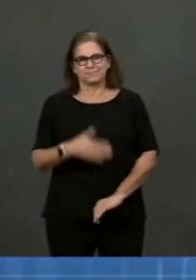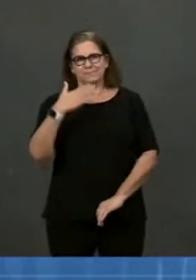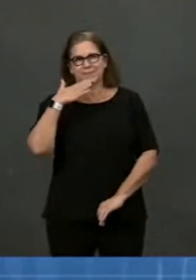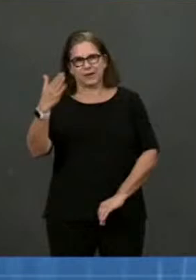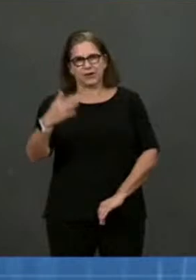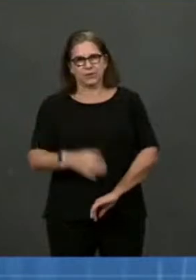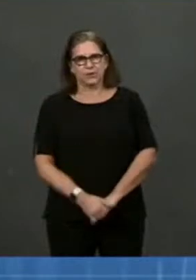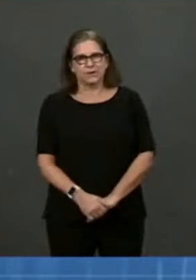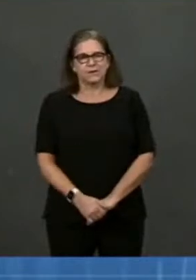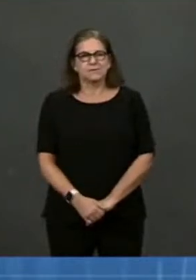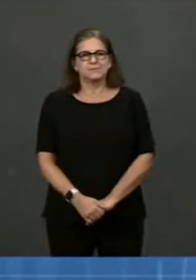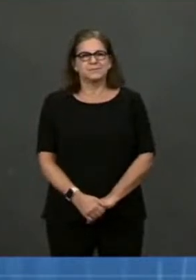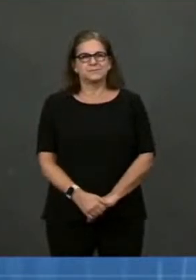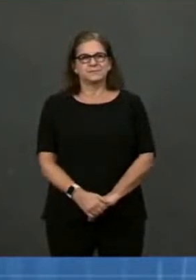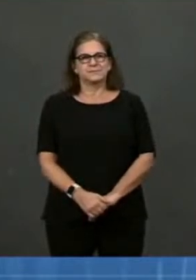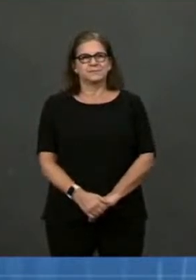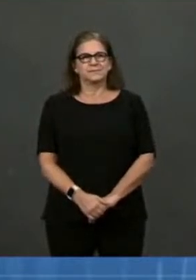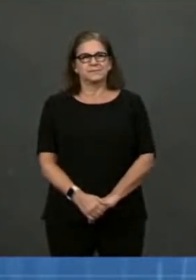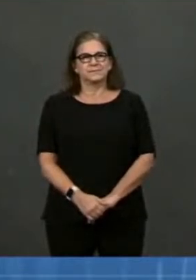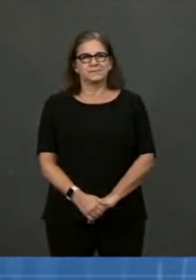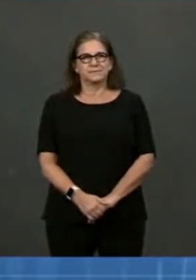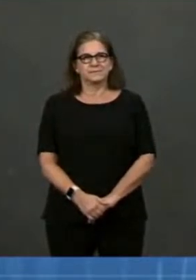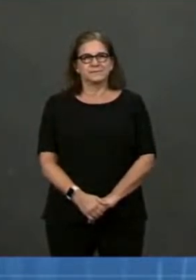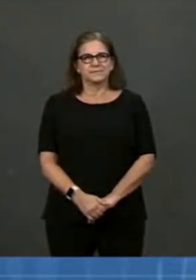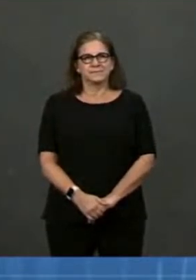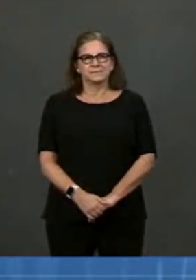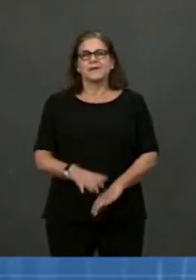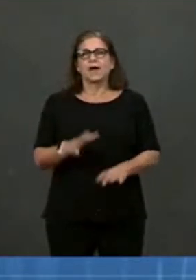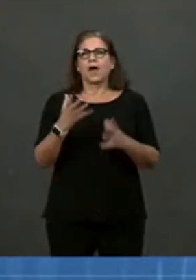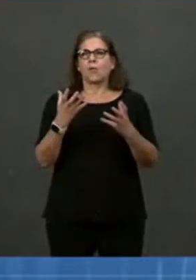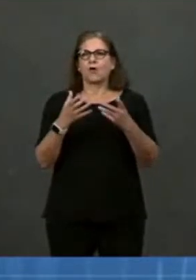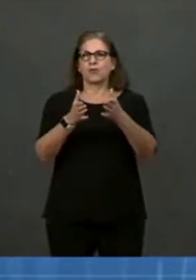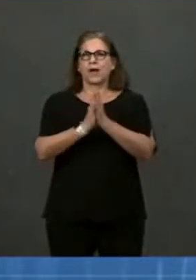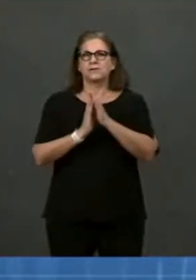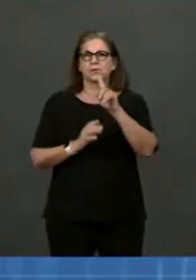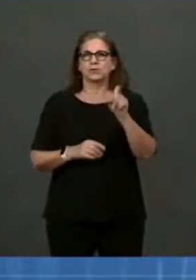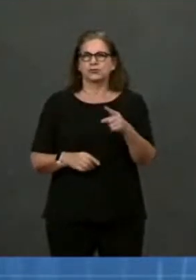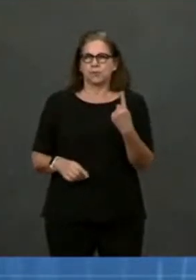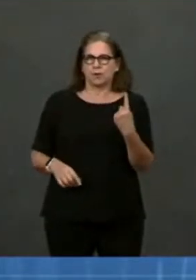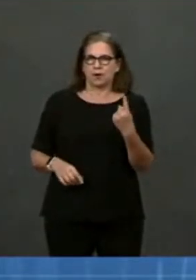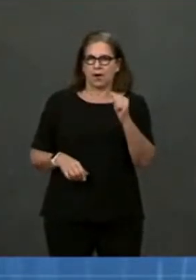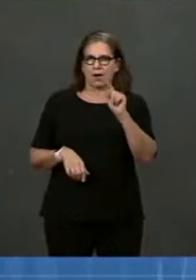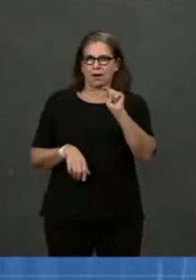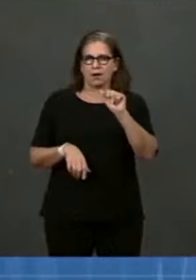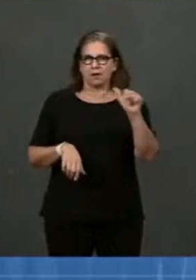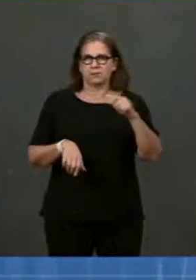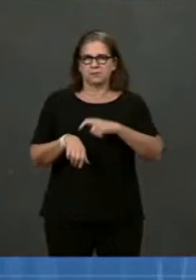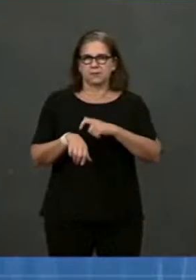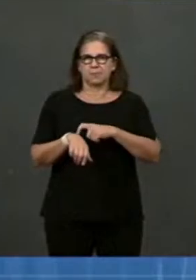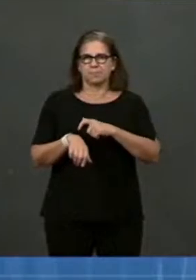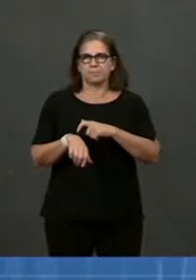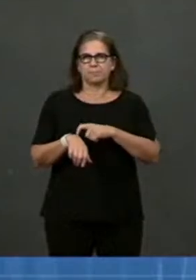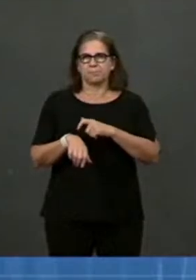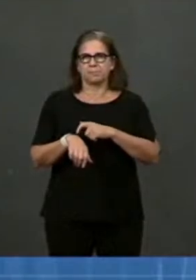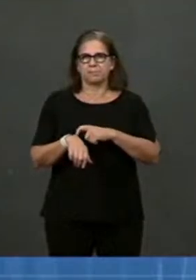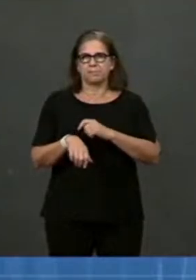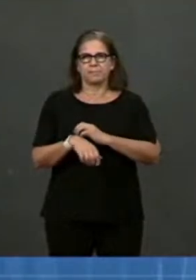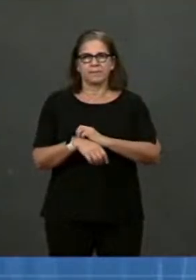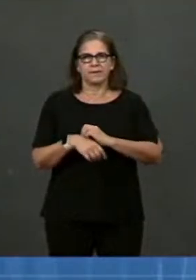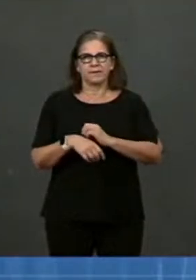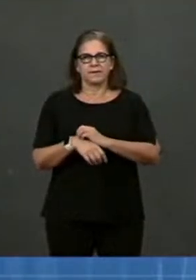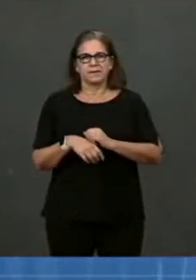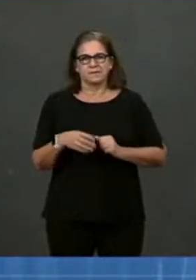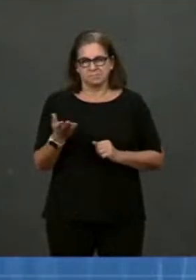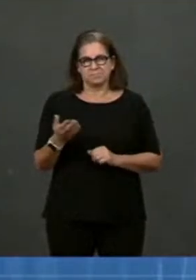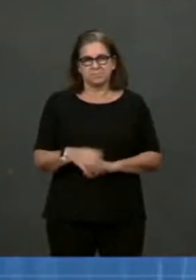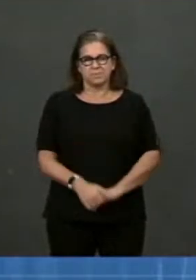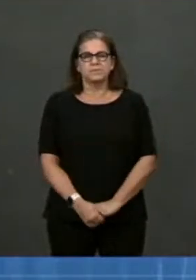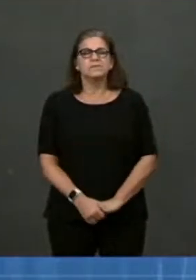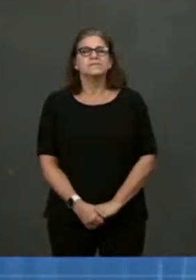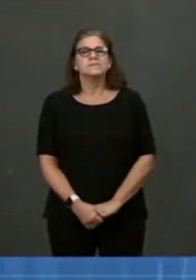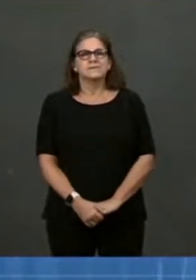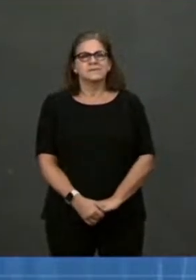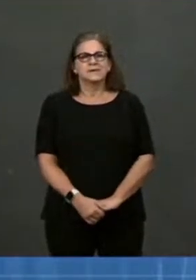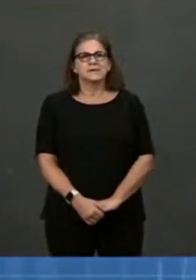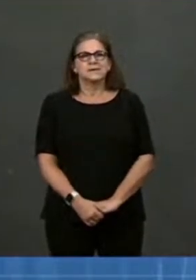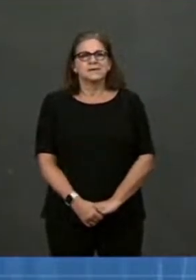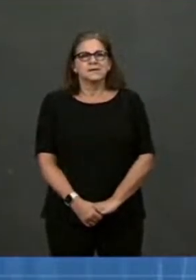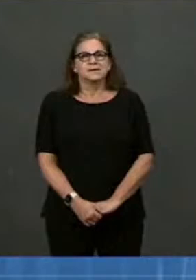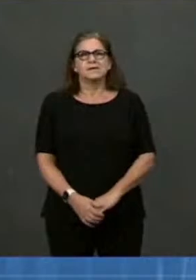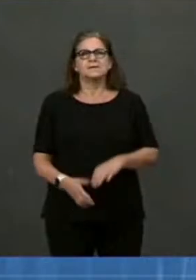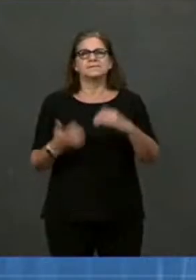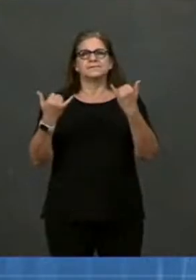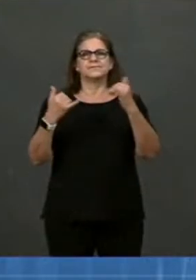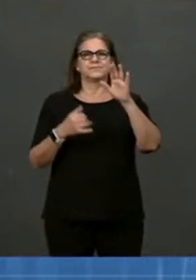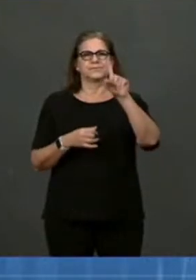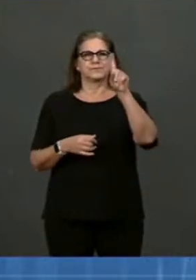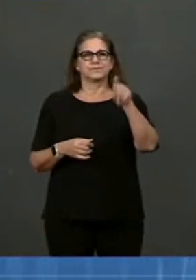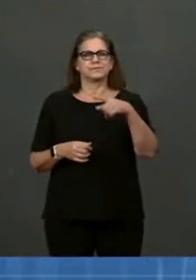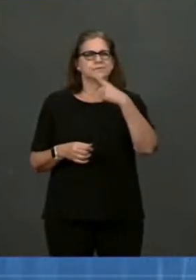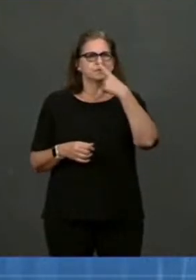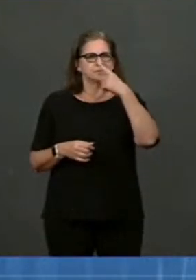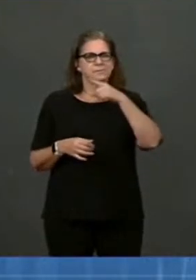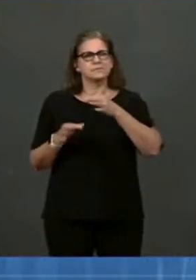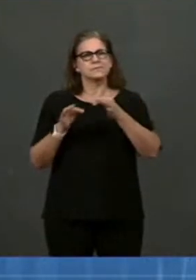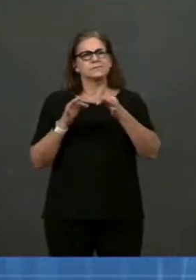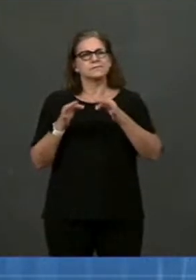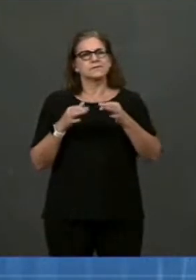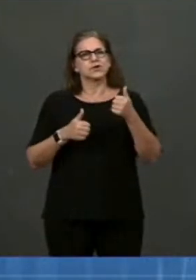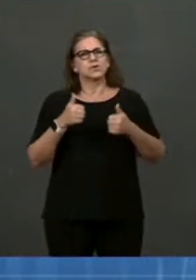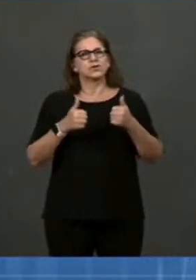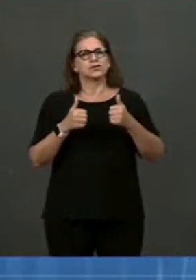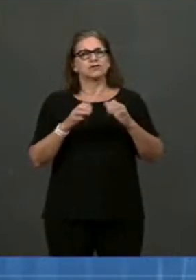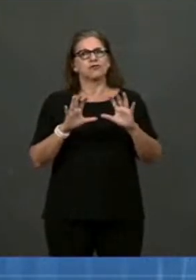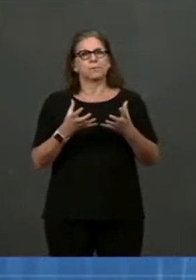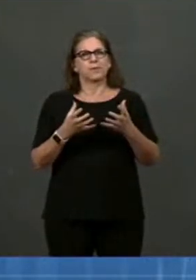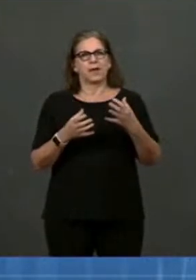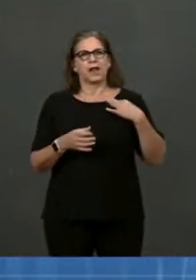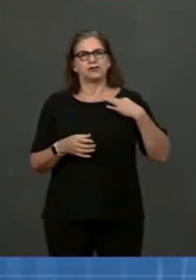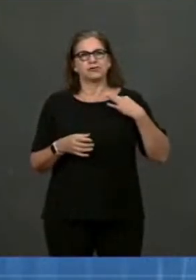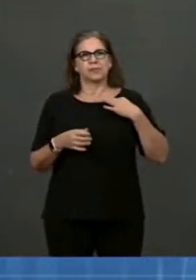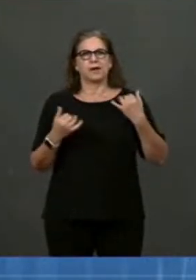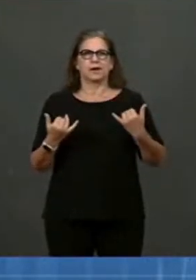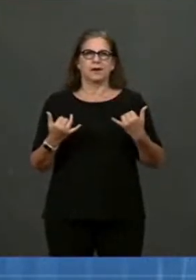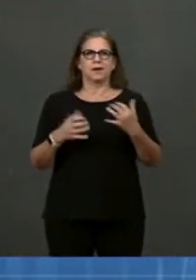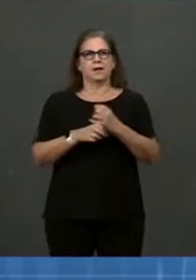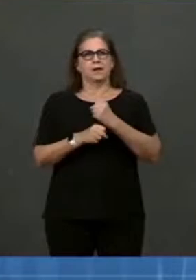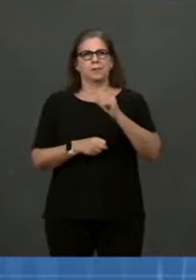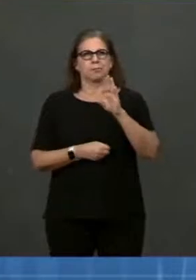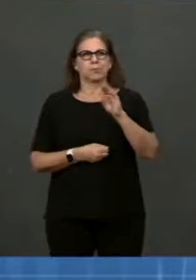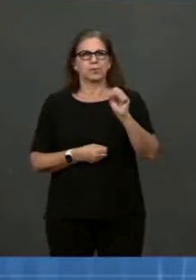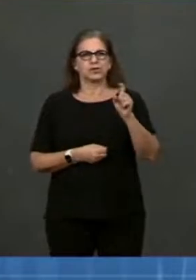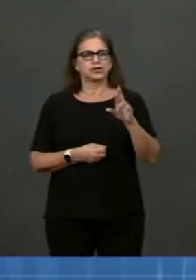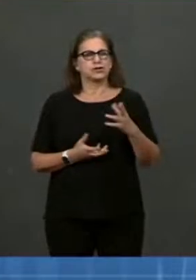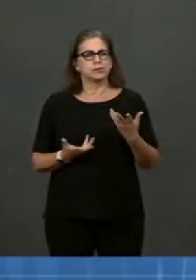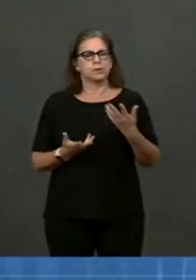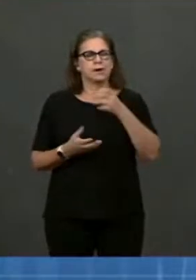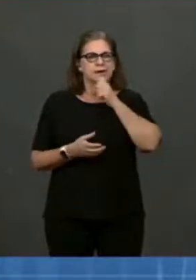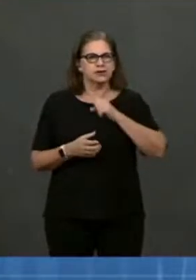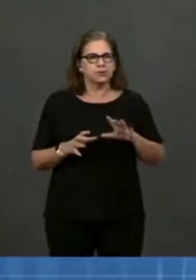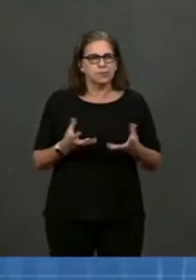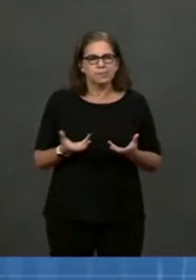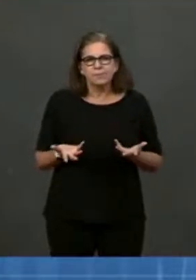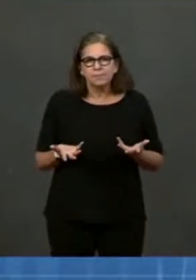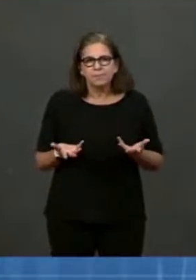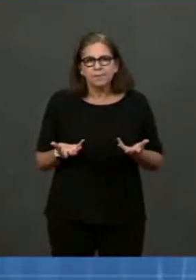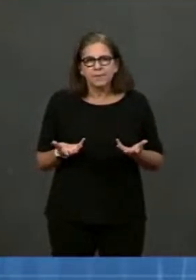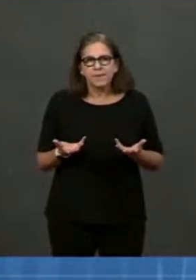KEVIN?